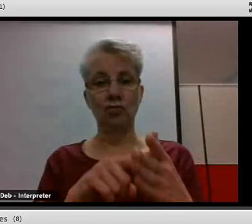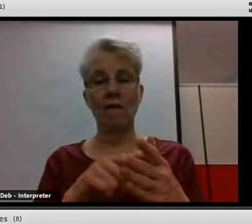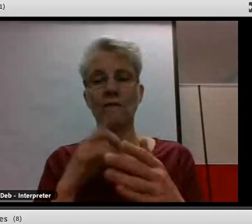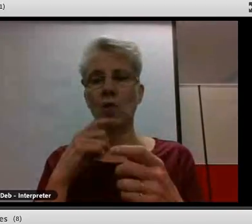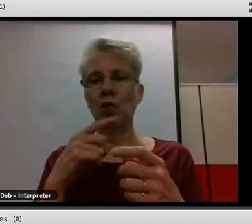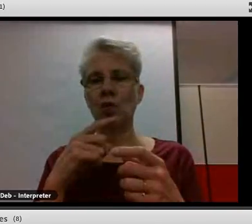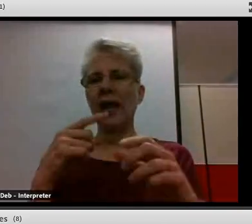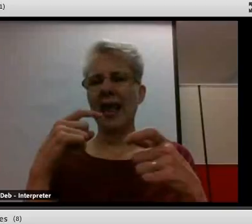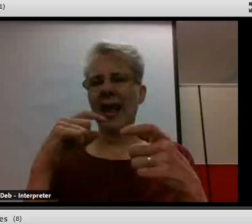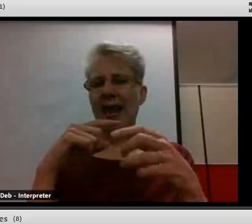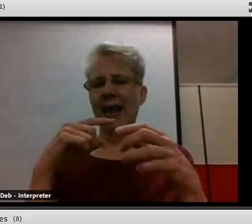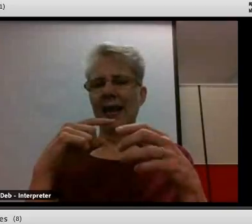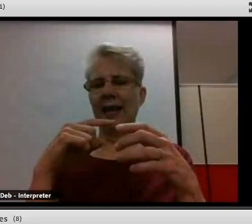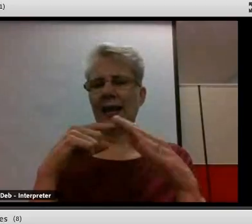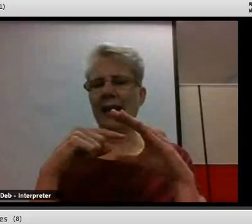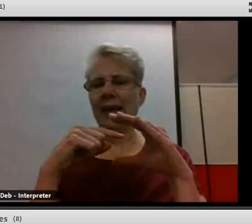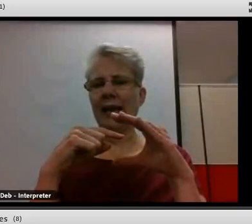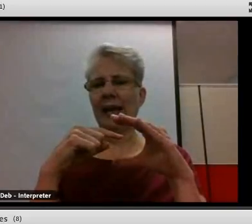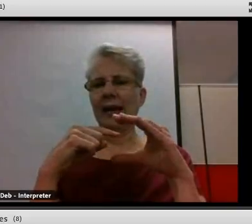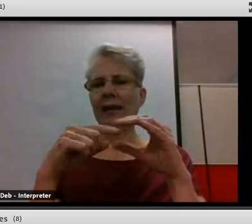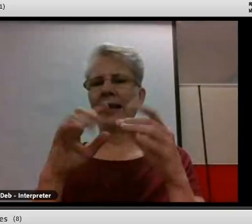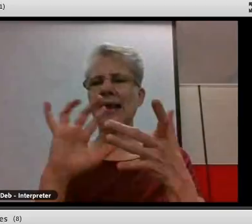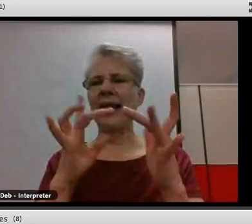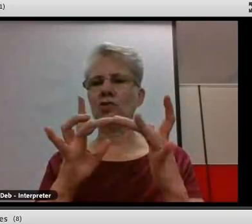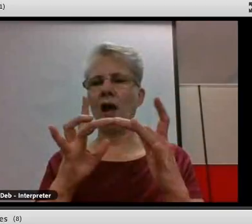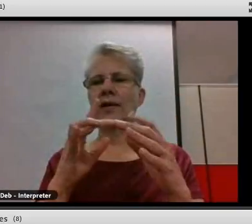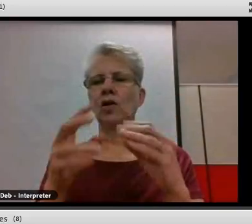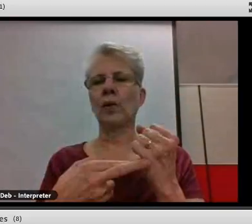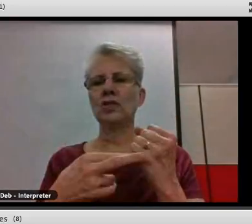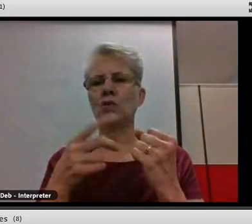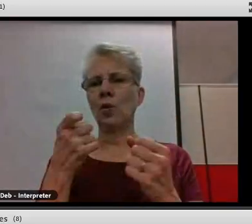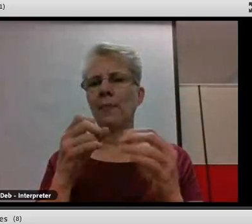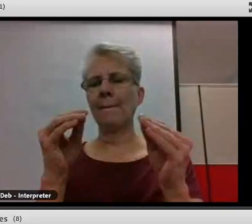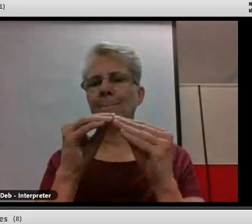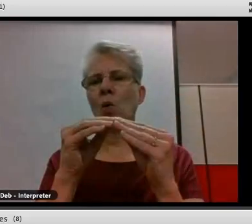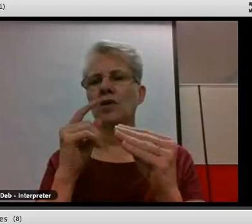So this takes -- If you're looking at perhaps doing your website,